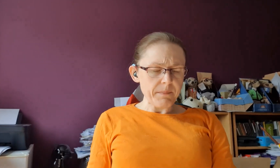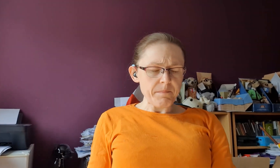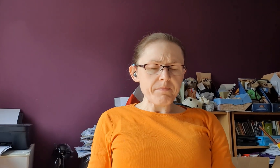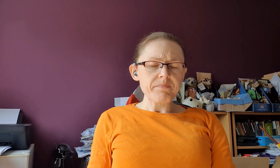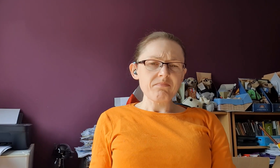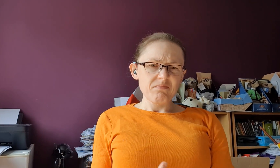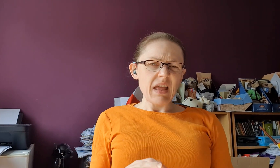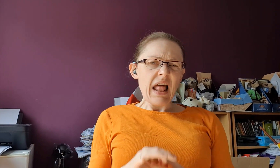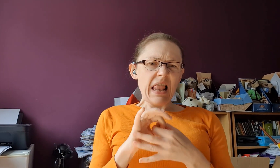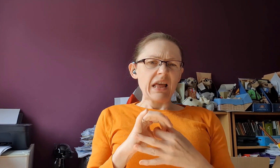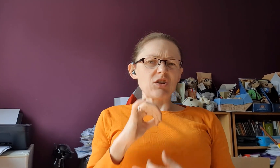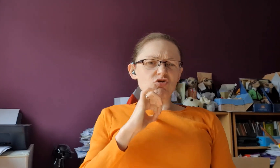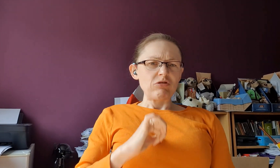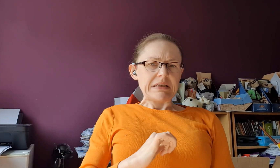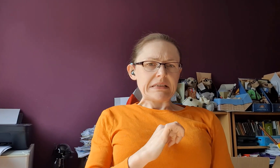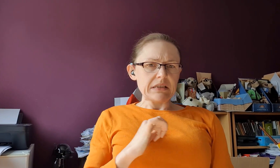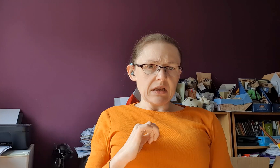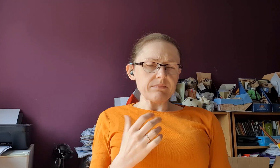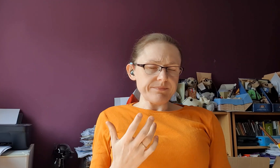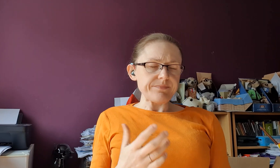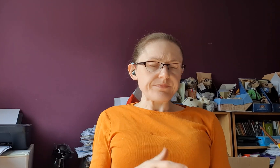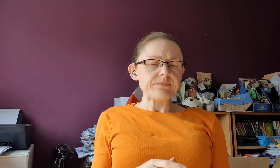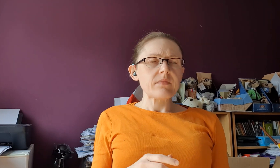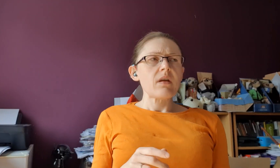they are linked to Christianity.